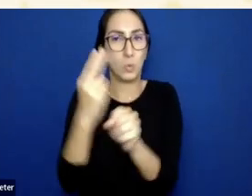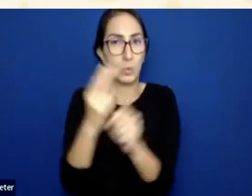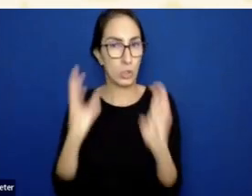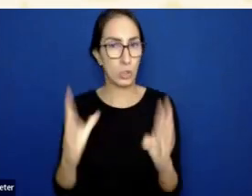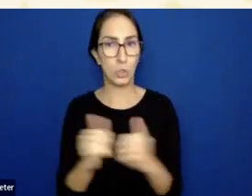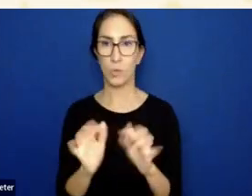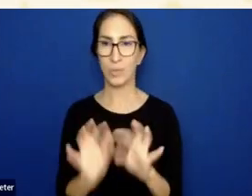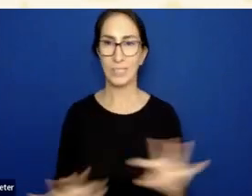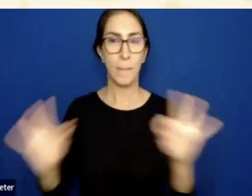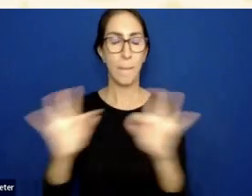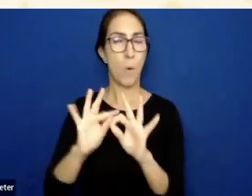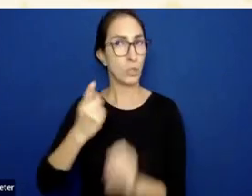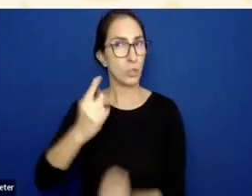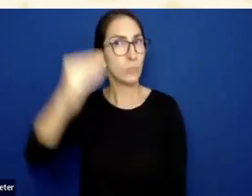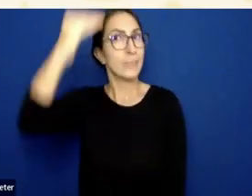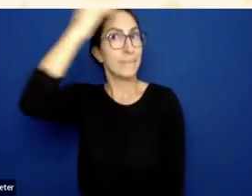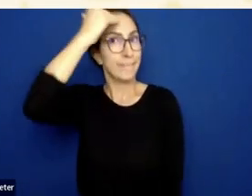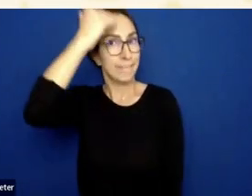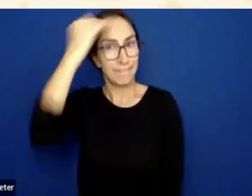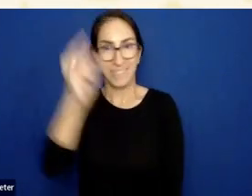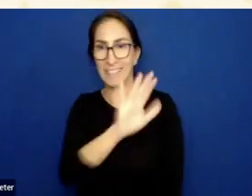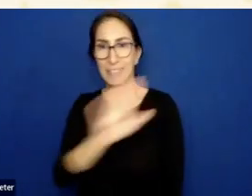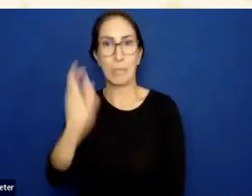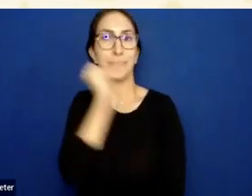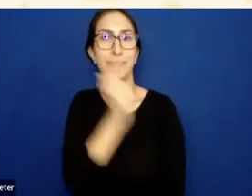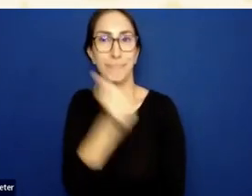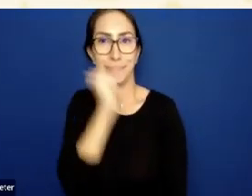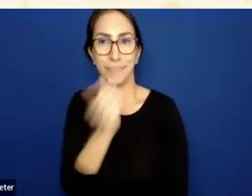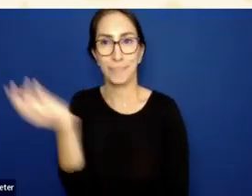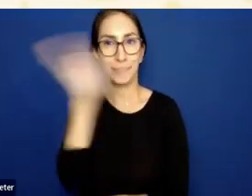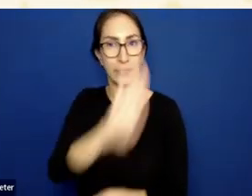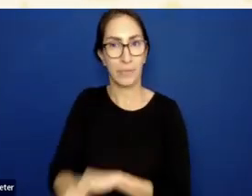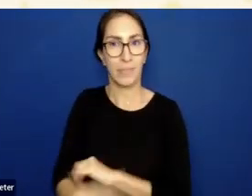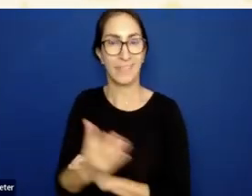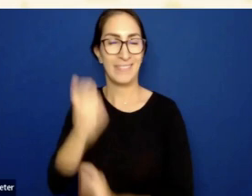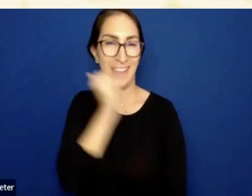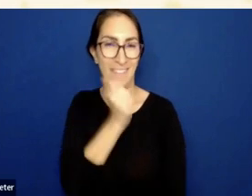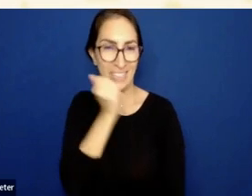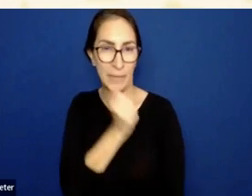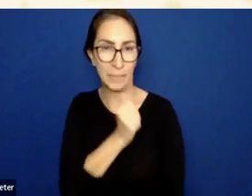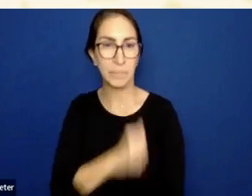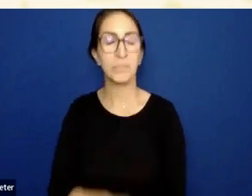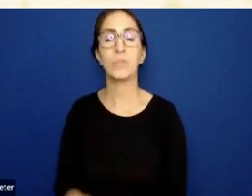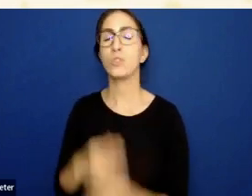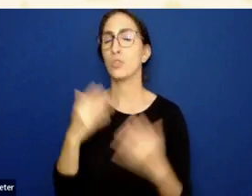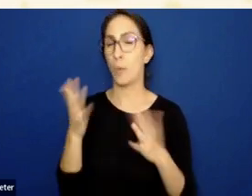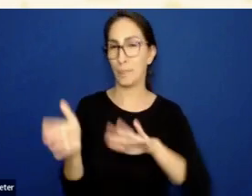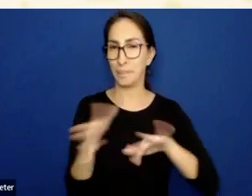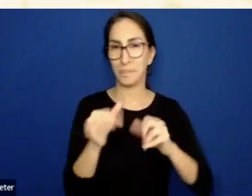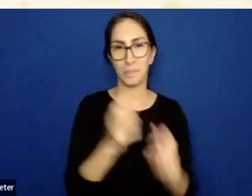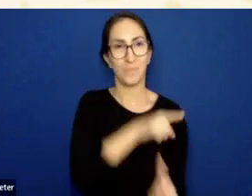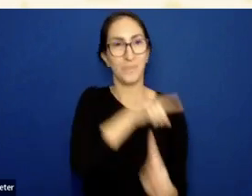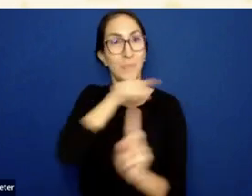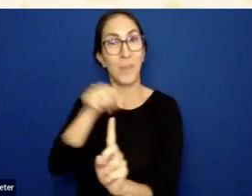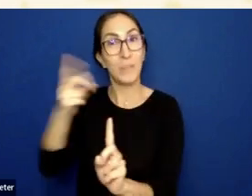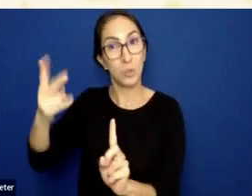So based on that, I would like to refer to two concepts that, for me, are really important in order to review the best practices